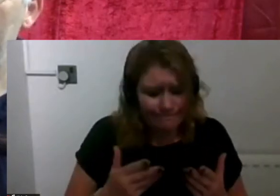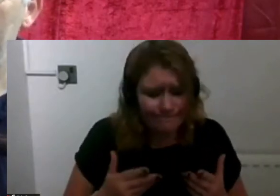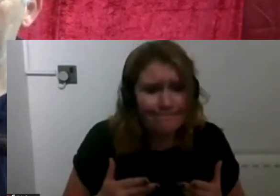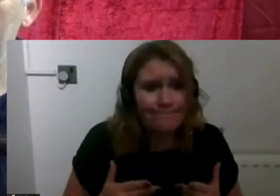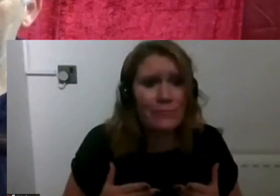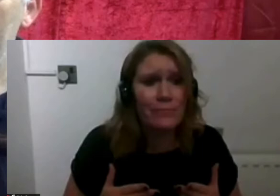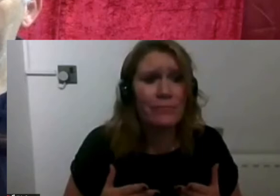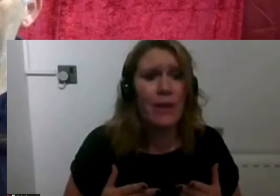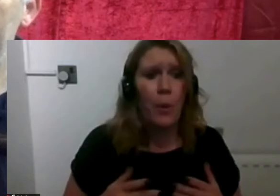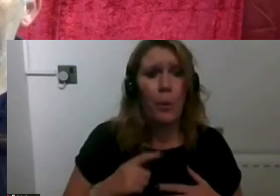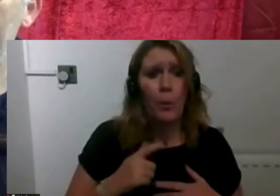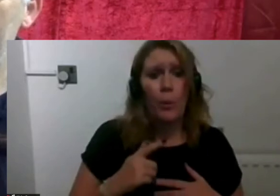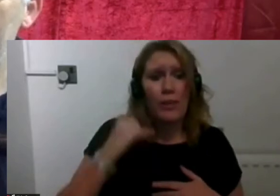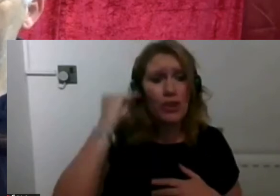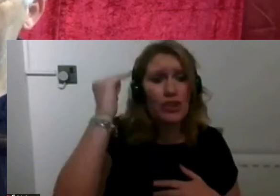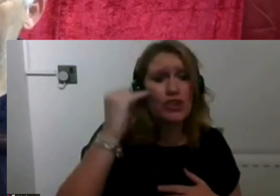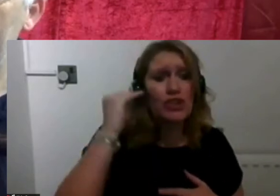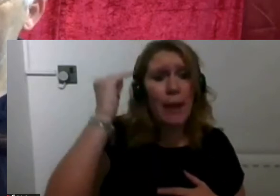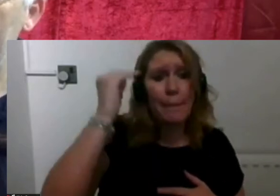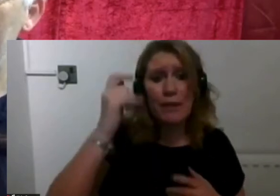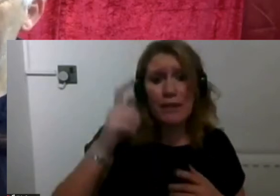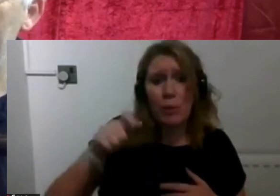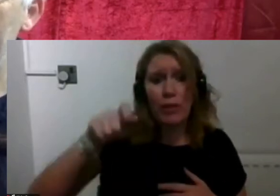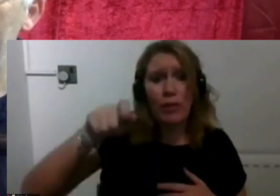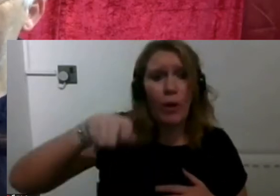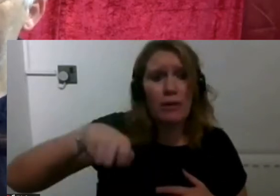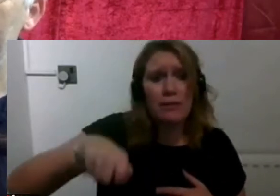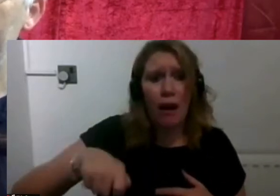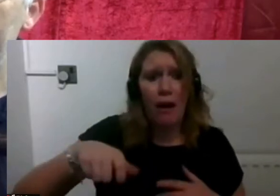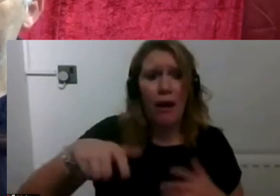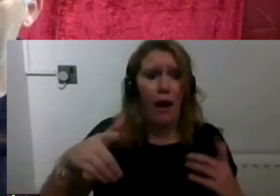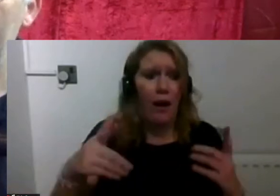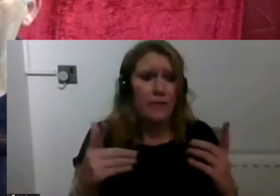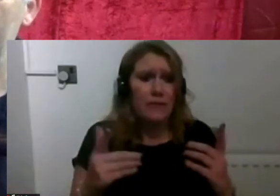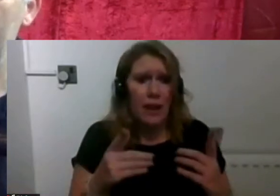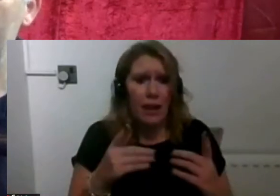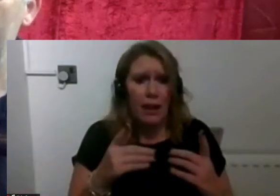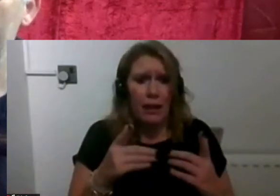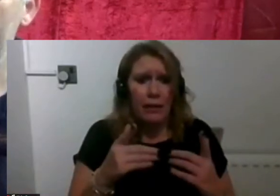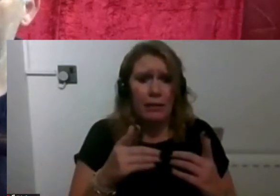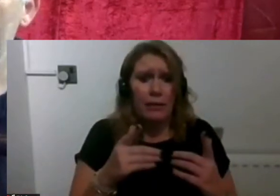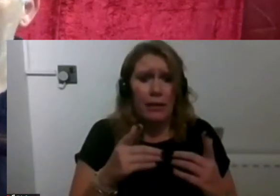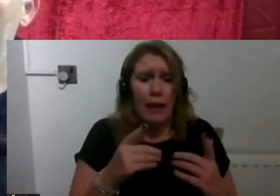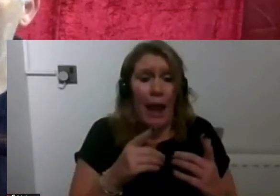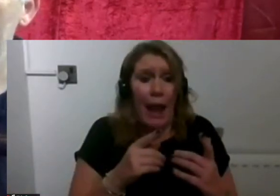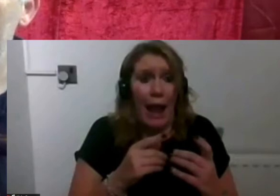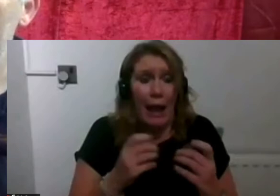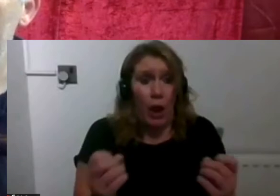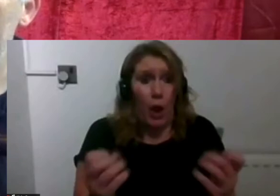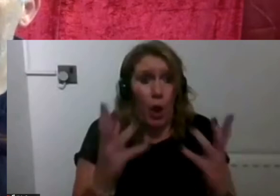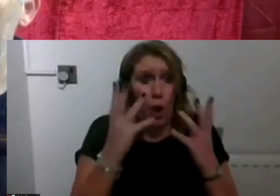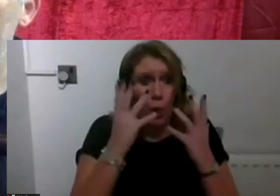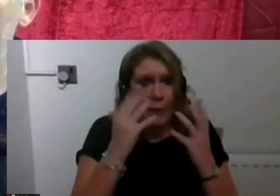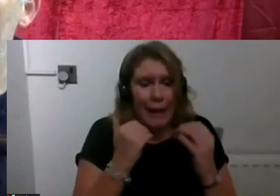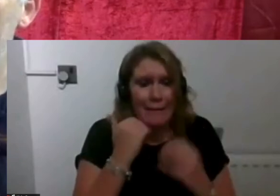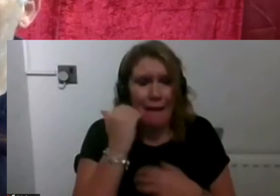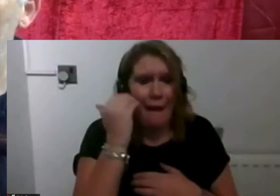An iridescence which seeks And illuminates every dark corner Challenging every fear bringing calm